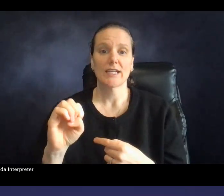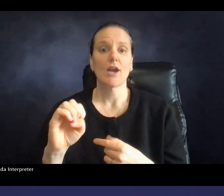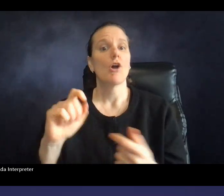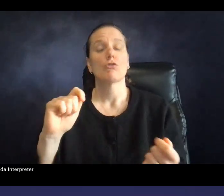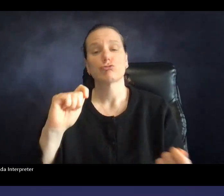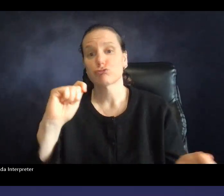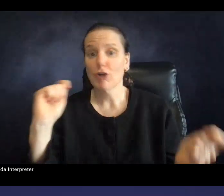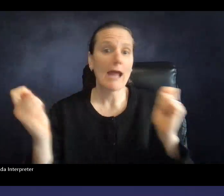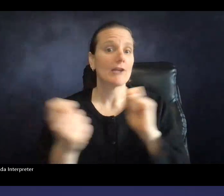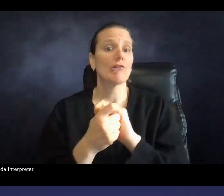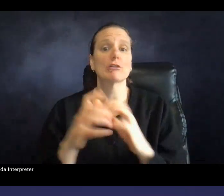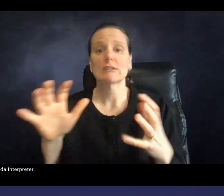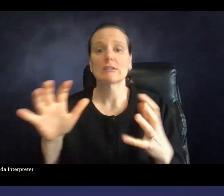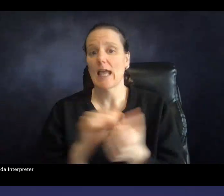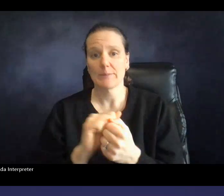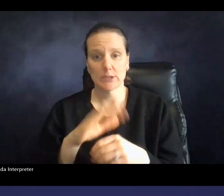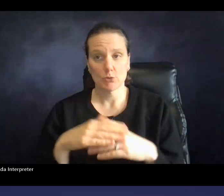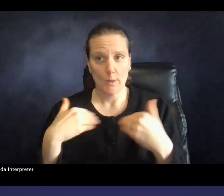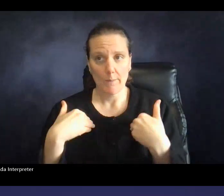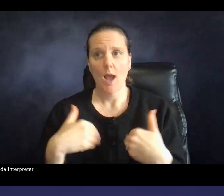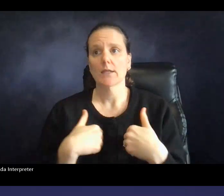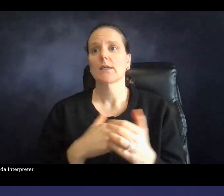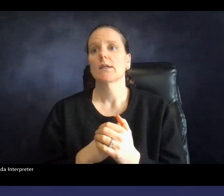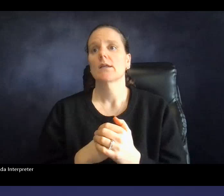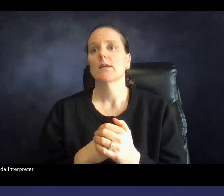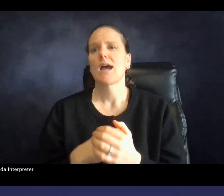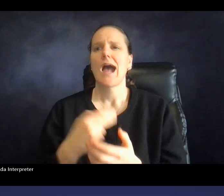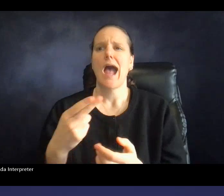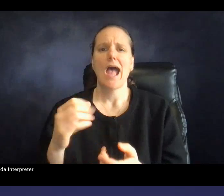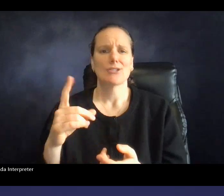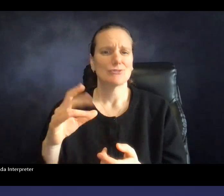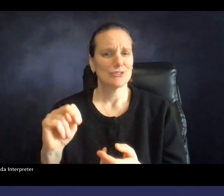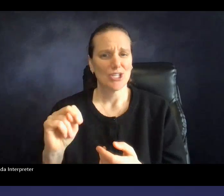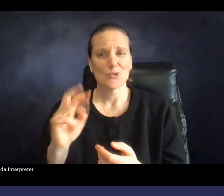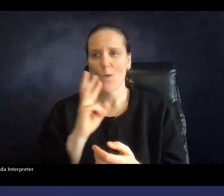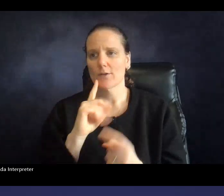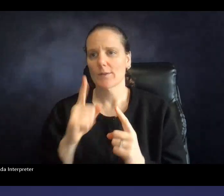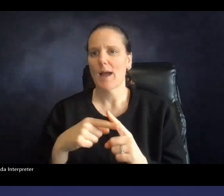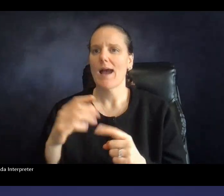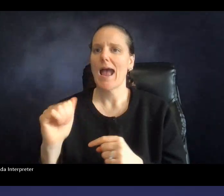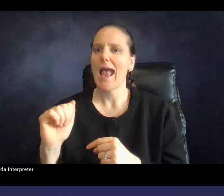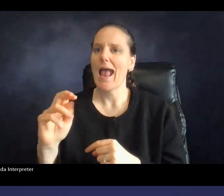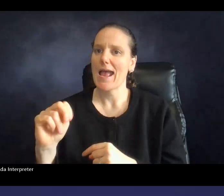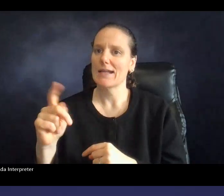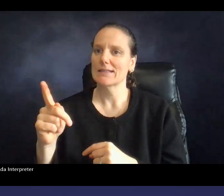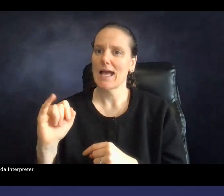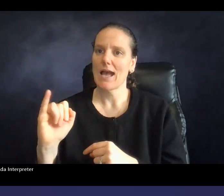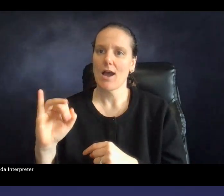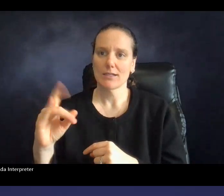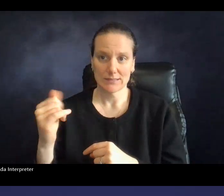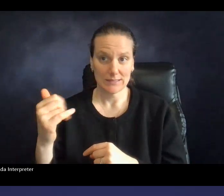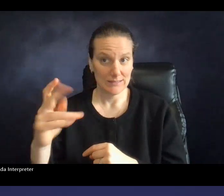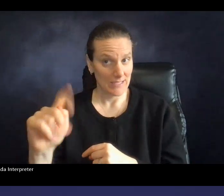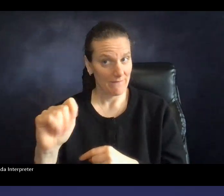You know, the hydrogen water is about antioxidant function and that is to improve mitochondrial health.